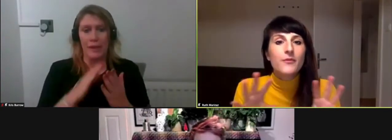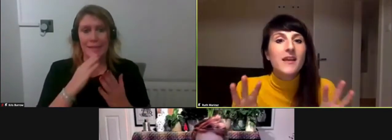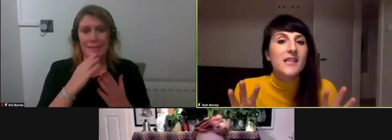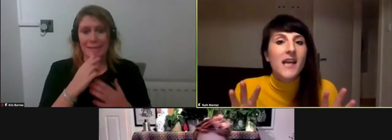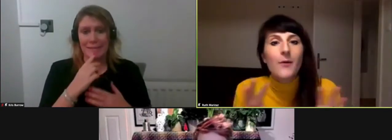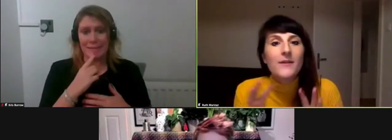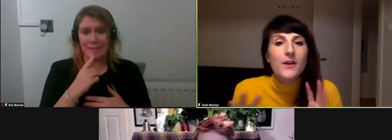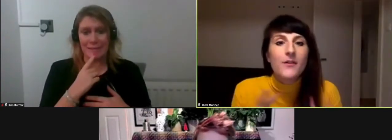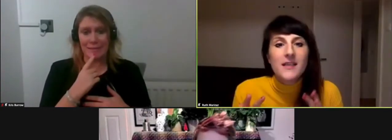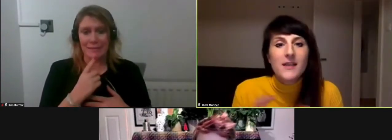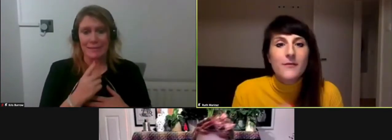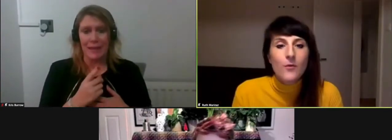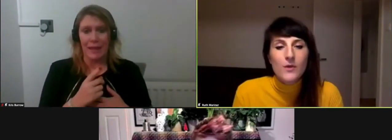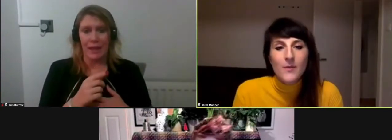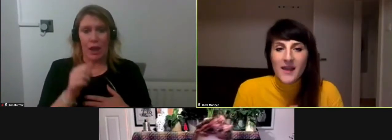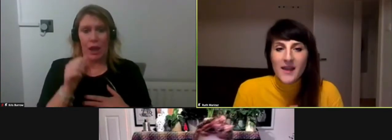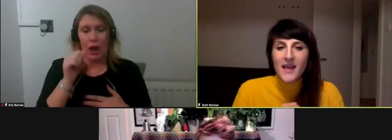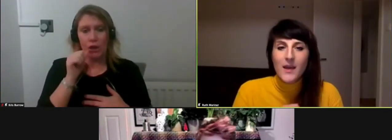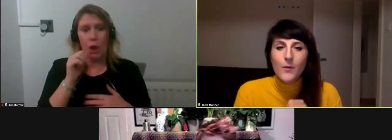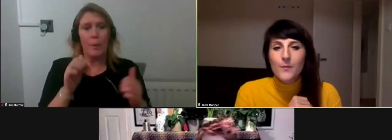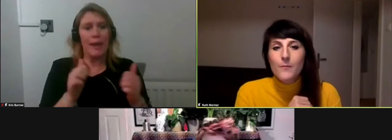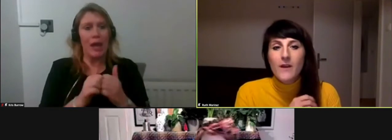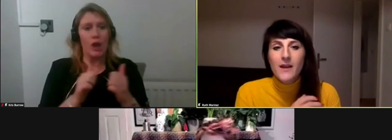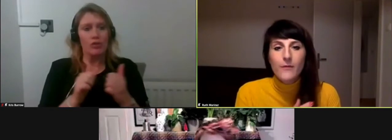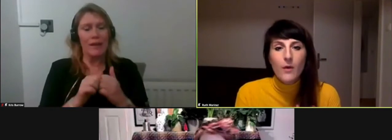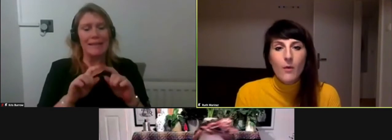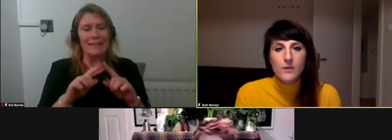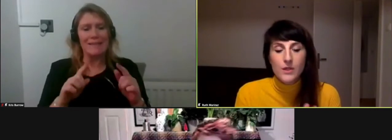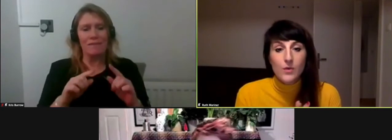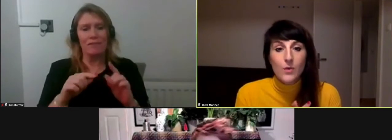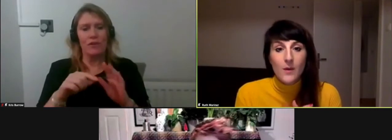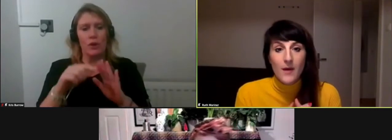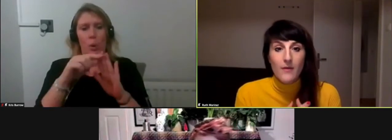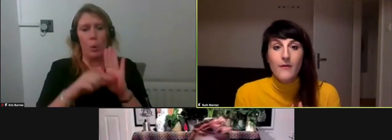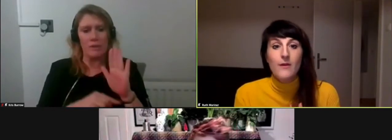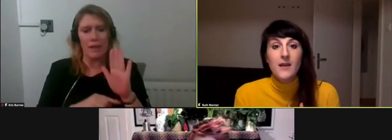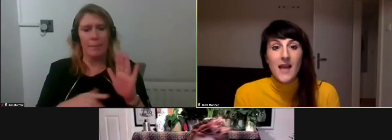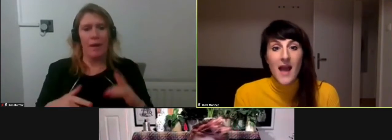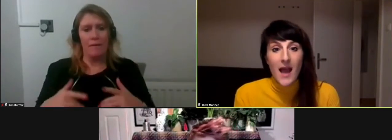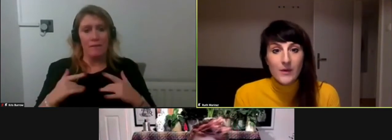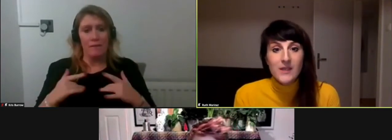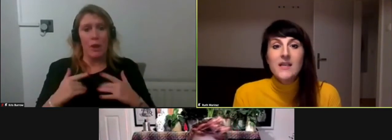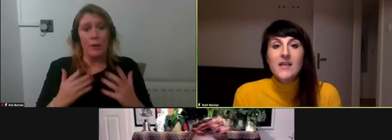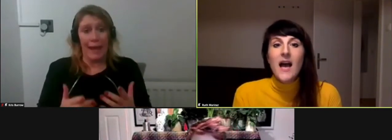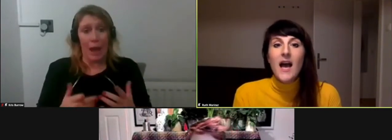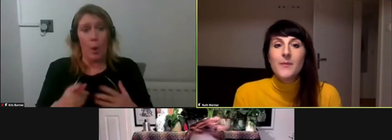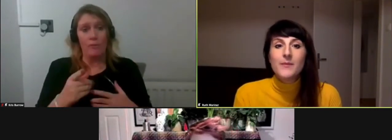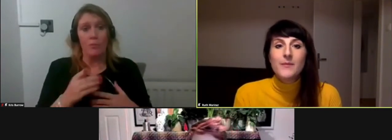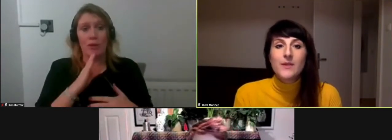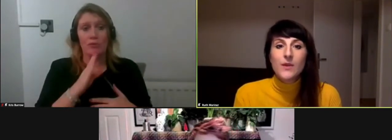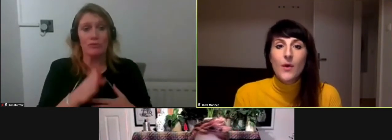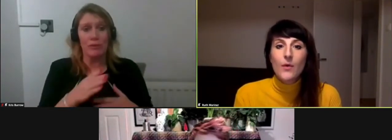pre-chat we agreed a different order, but I think it would really follow-on to talk about the Foley now. So, Ruth, would it